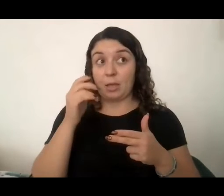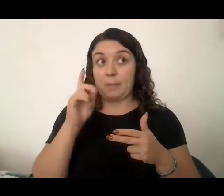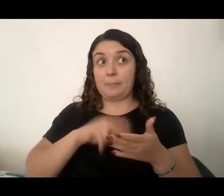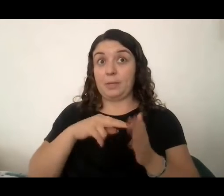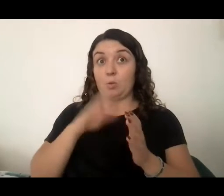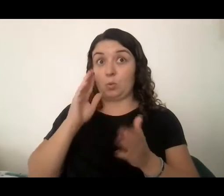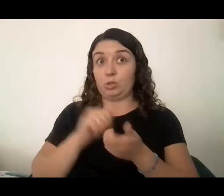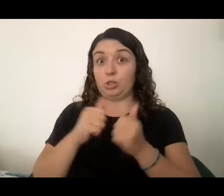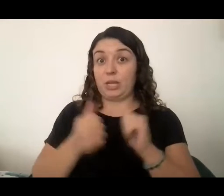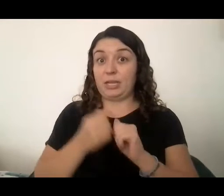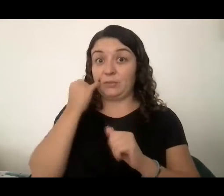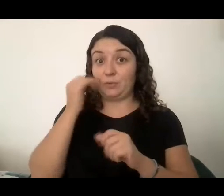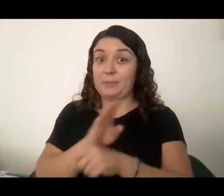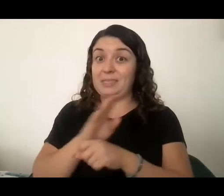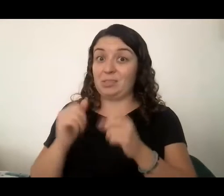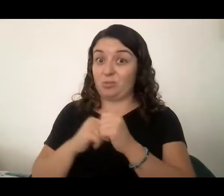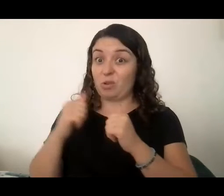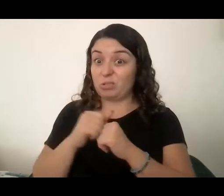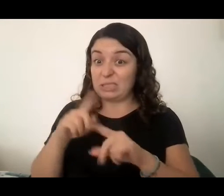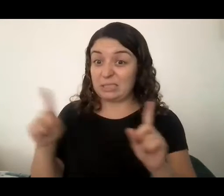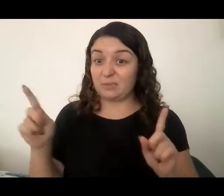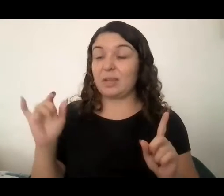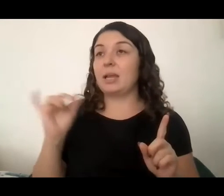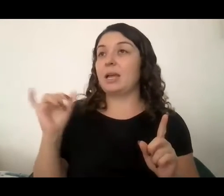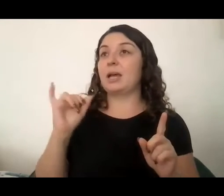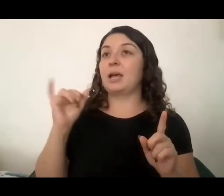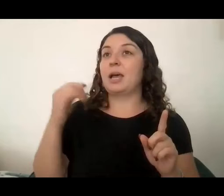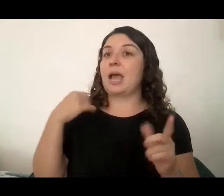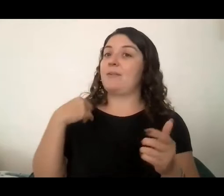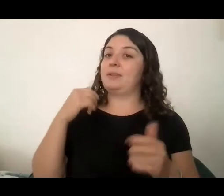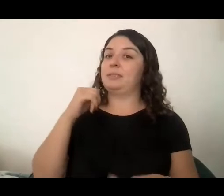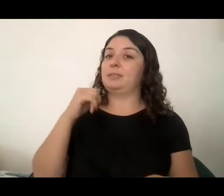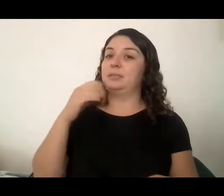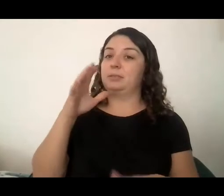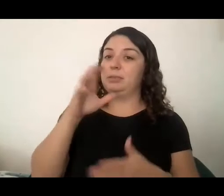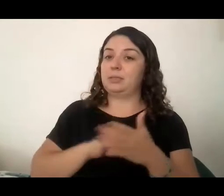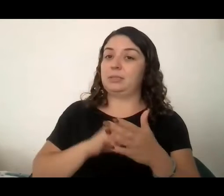in different ways? Say I found a business that I draw a set salary from instead of using the